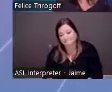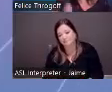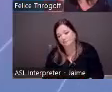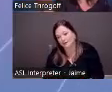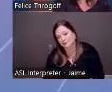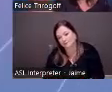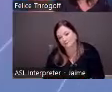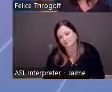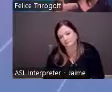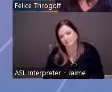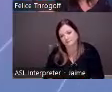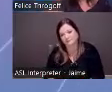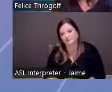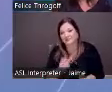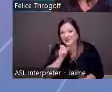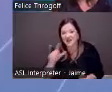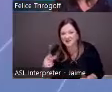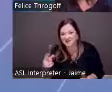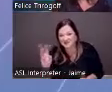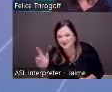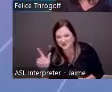And this is not just to Will. It's to the entire team.